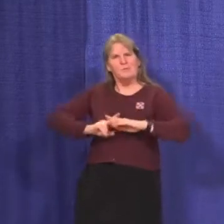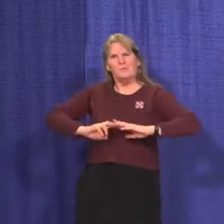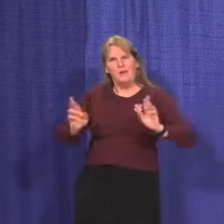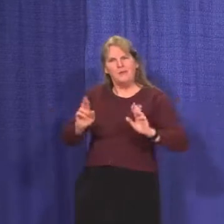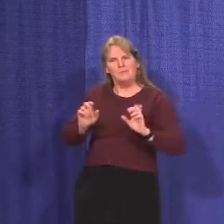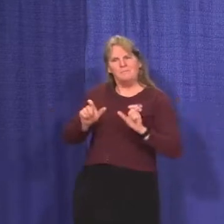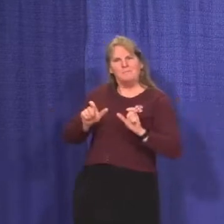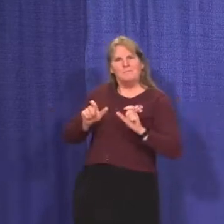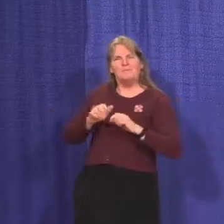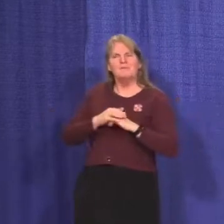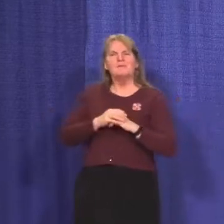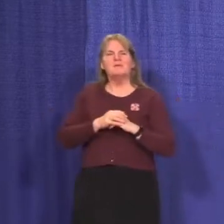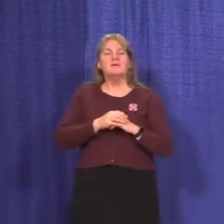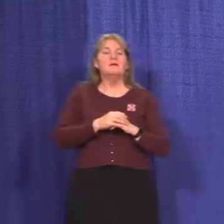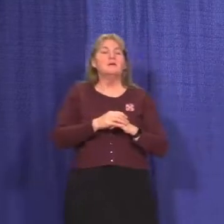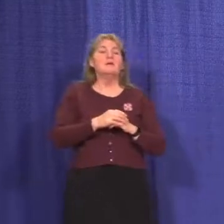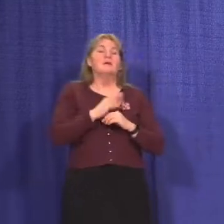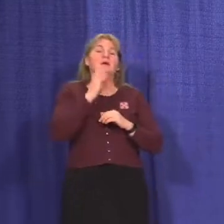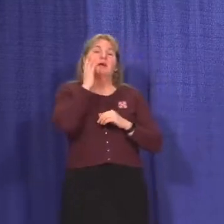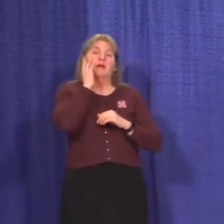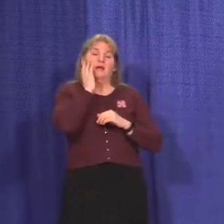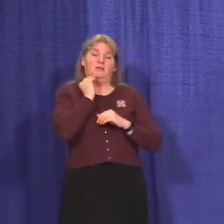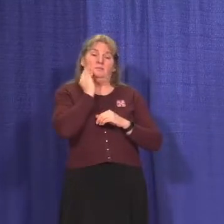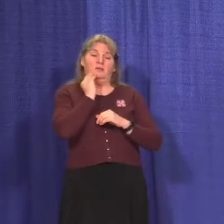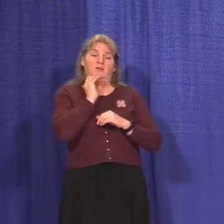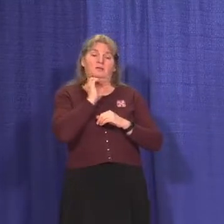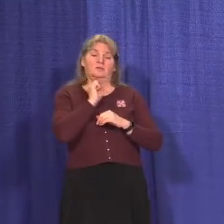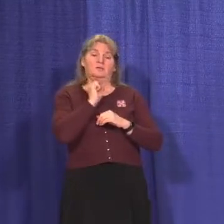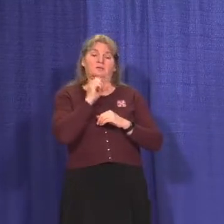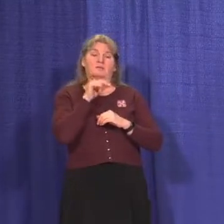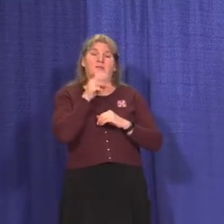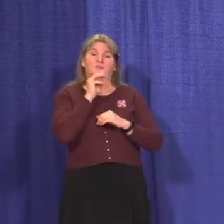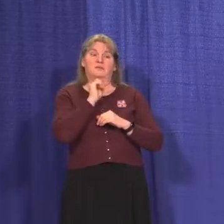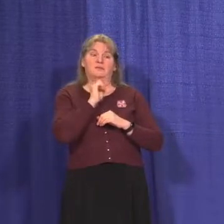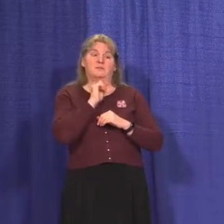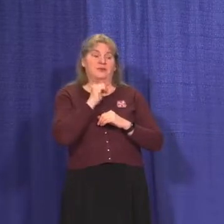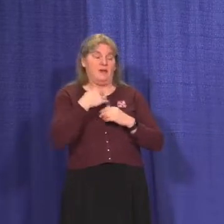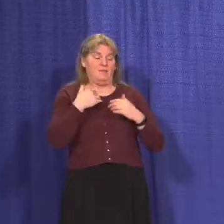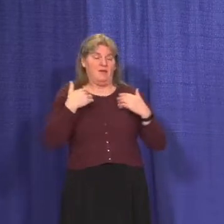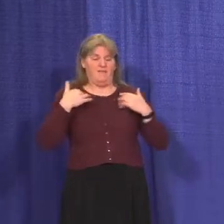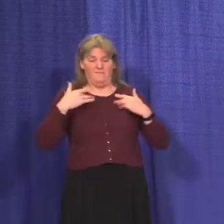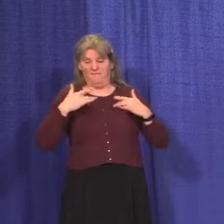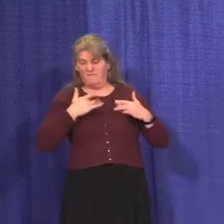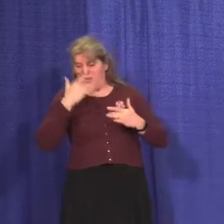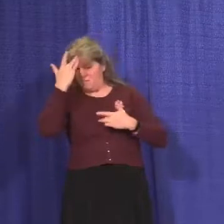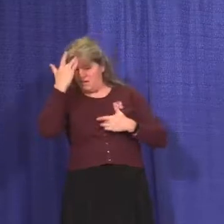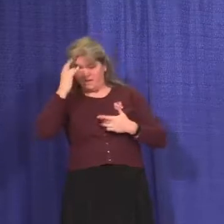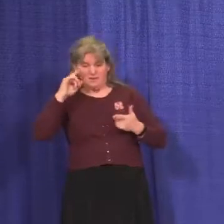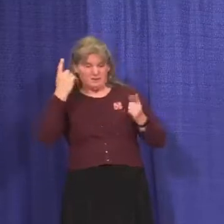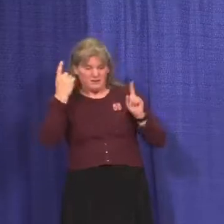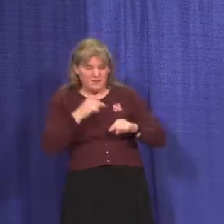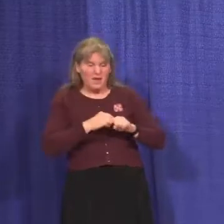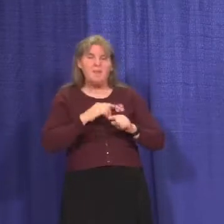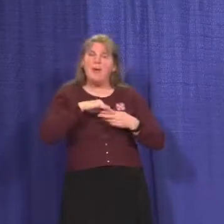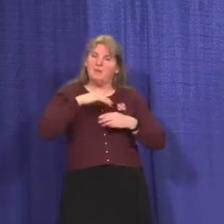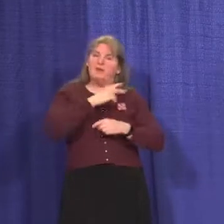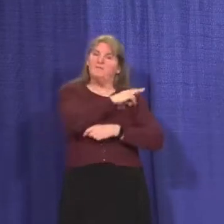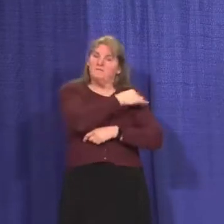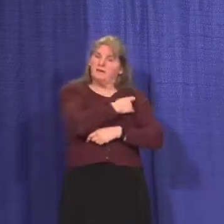a second dose of vaccine is telling you the vaccine is working. Not everyone will get the symptoms and those who maybe